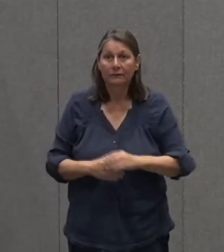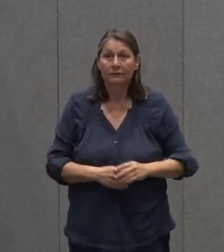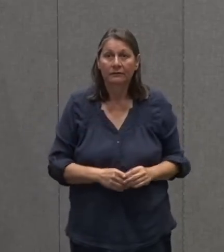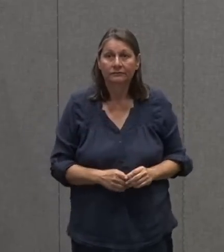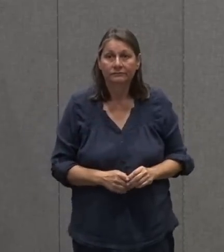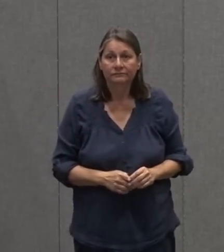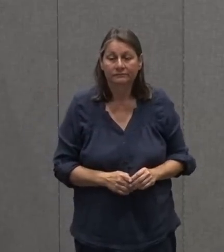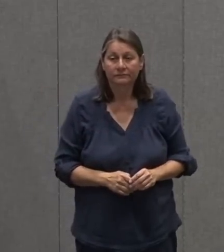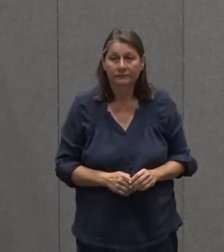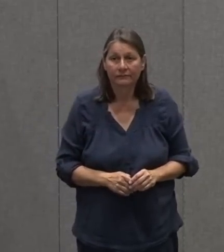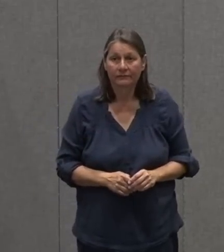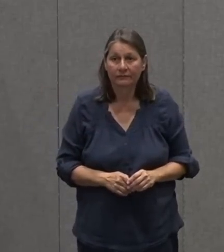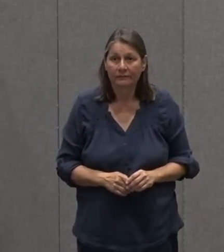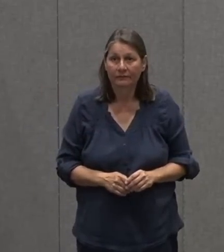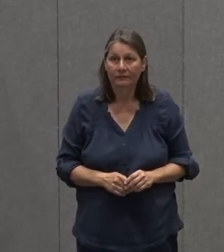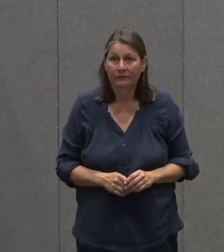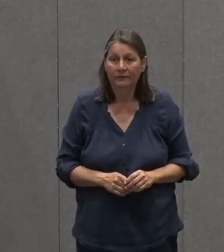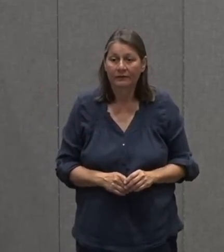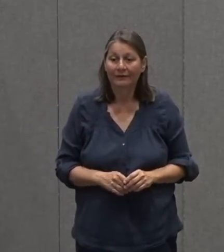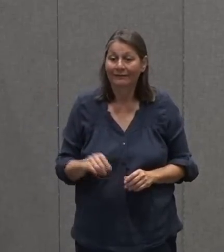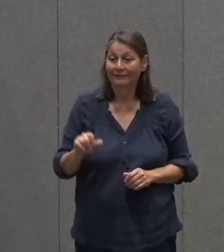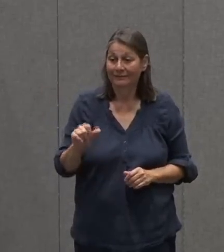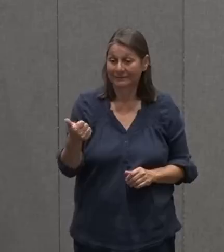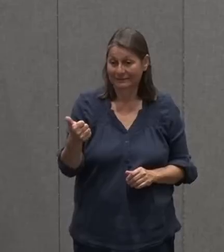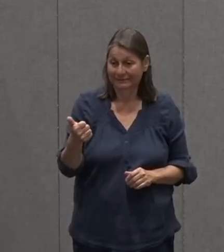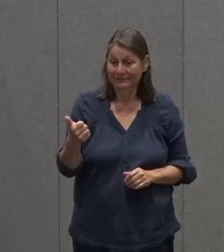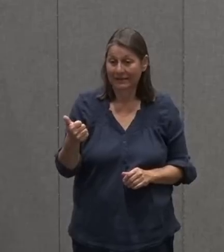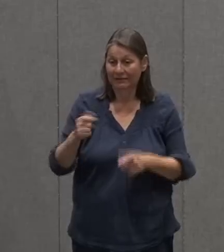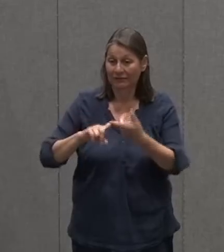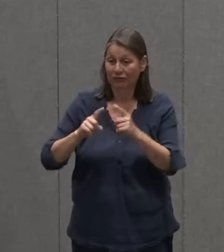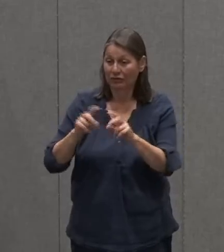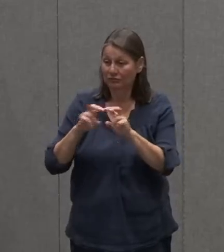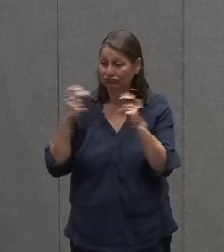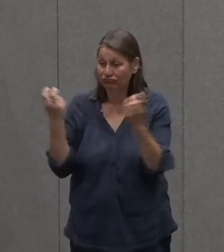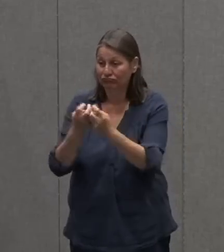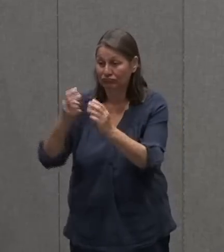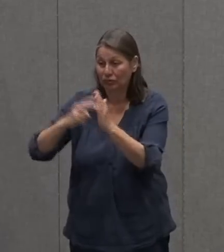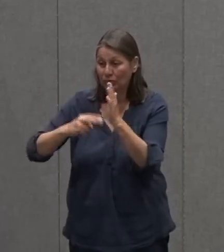So, if there are 10 friends that are reading books,